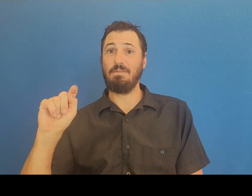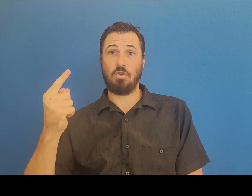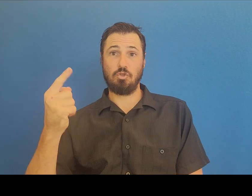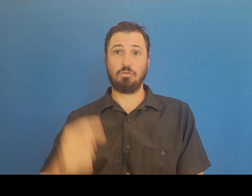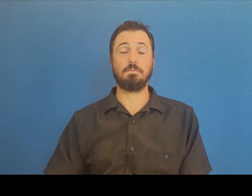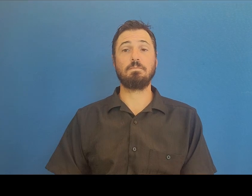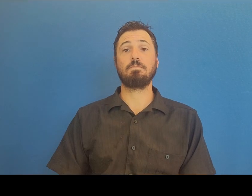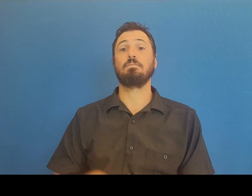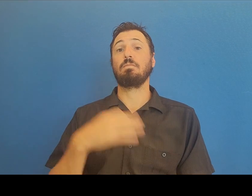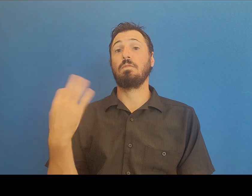Thursday, Sept. 1st